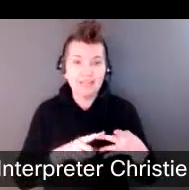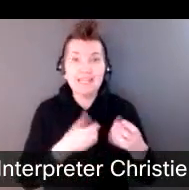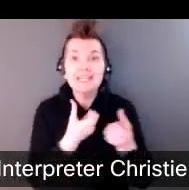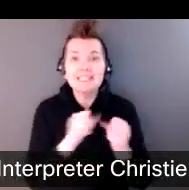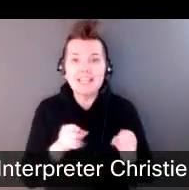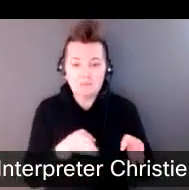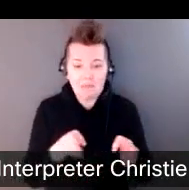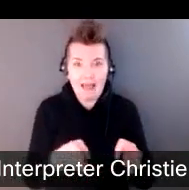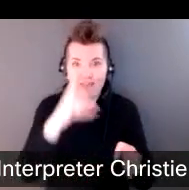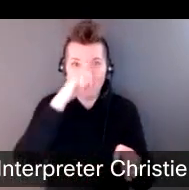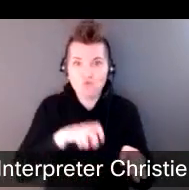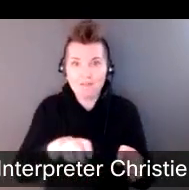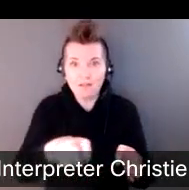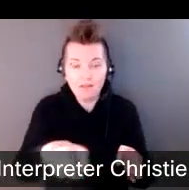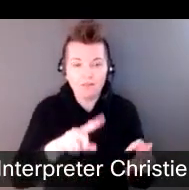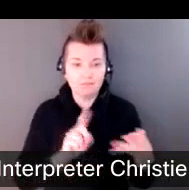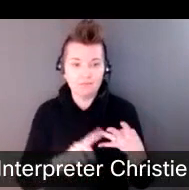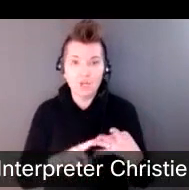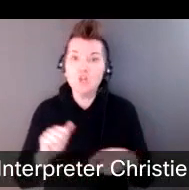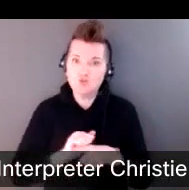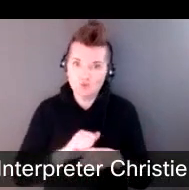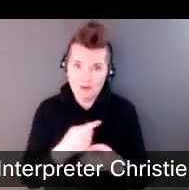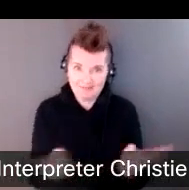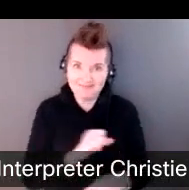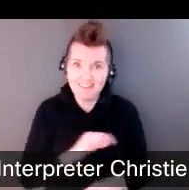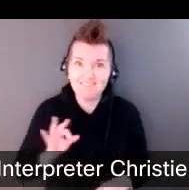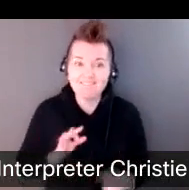Followed by training staff, and enforcement.